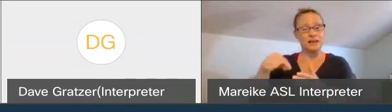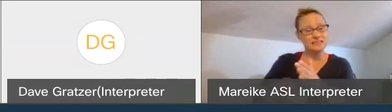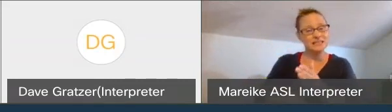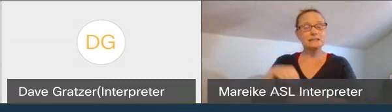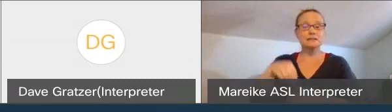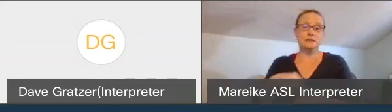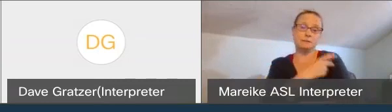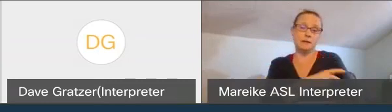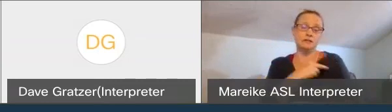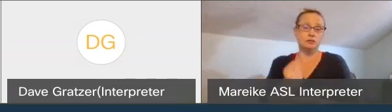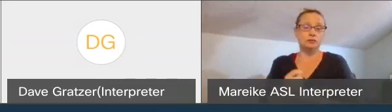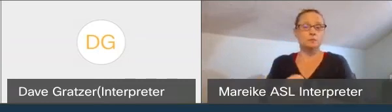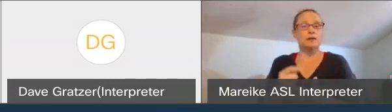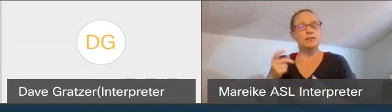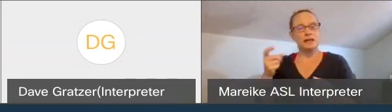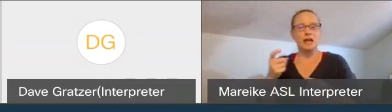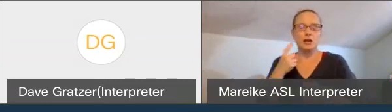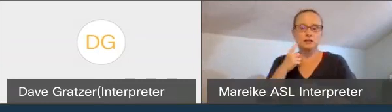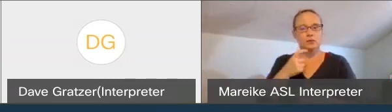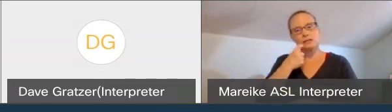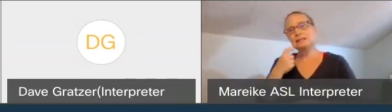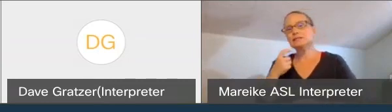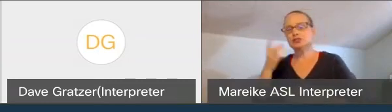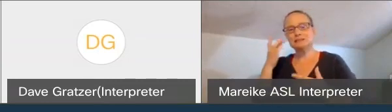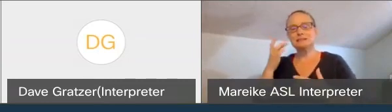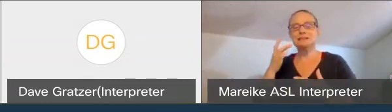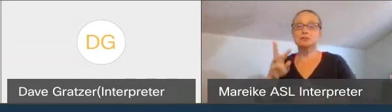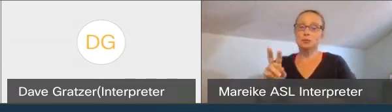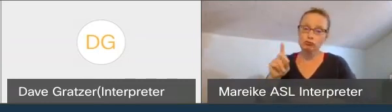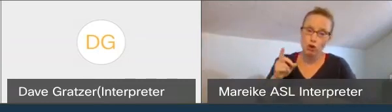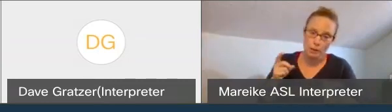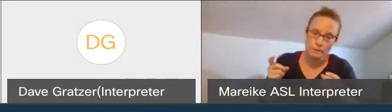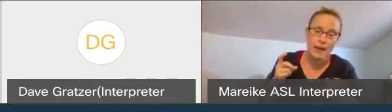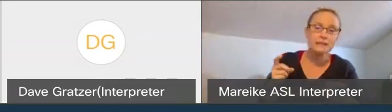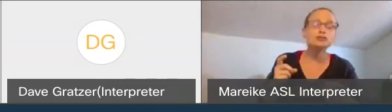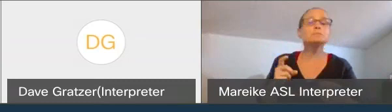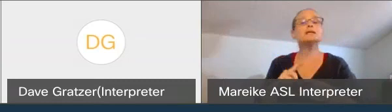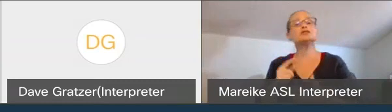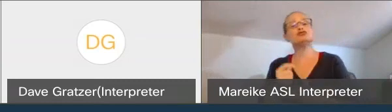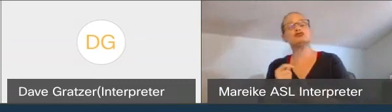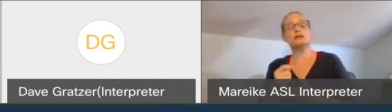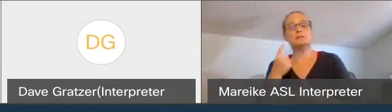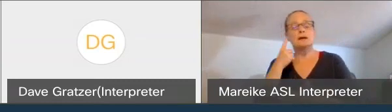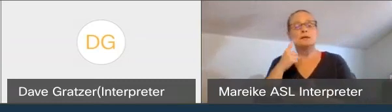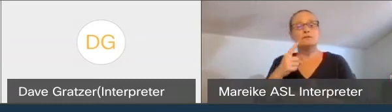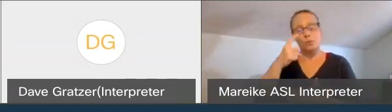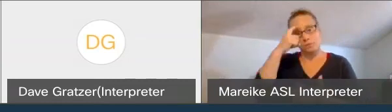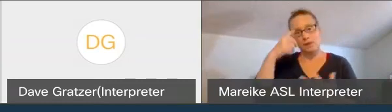that cares for the disease of addiction, including withdrawal management for substance use disorders and treatment for co-occurring mental health disease.